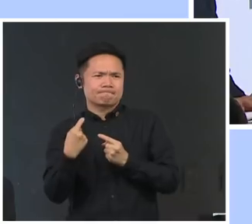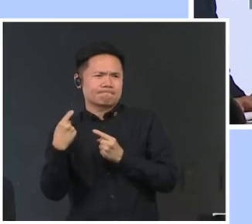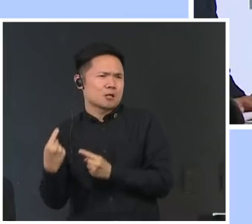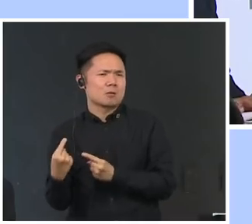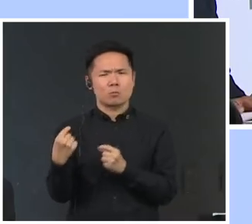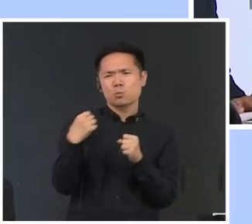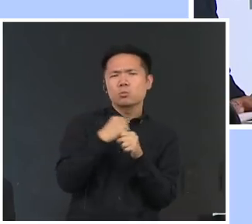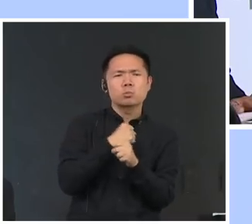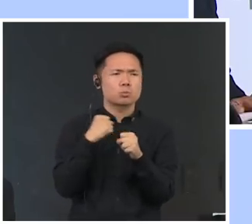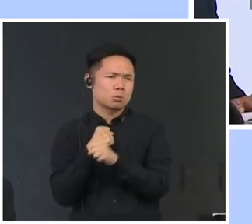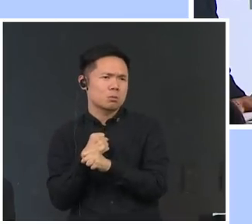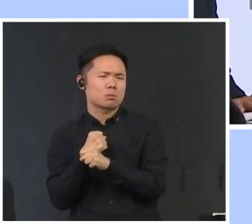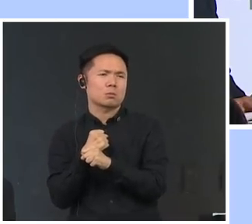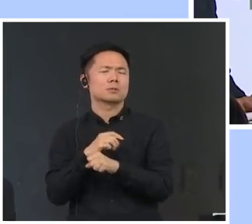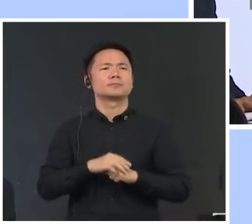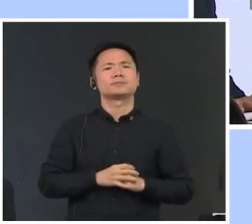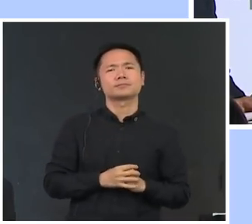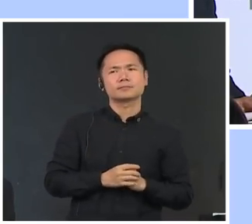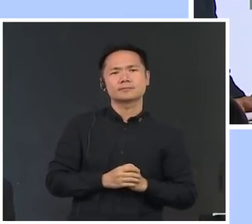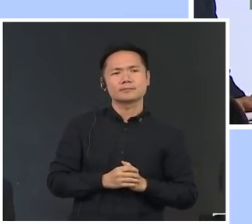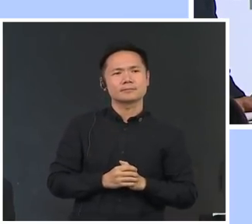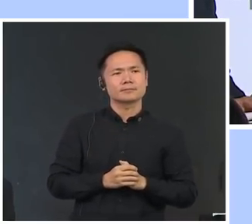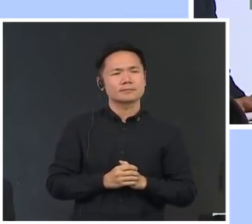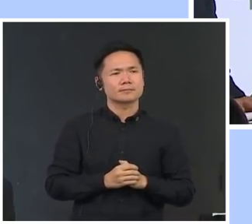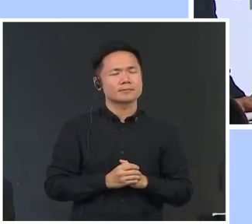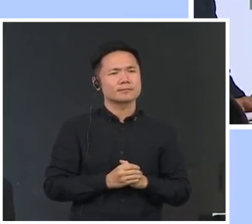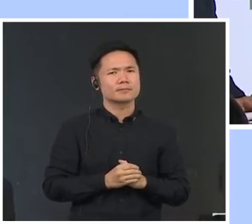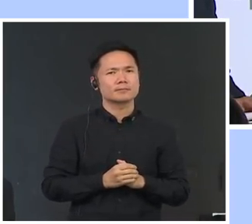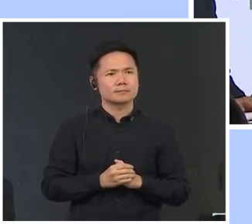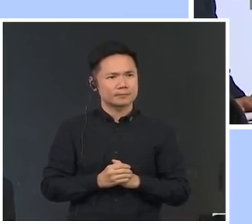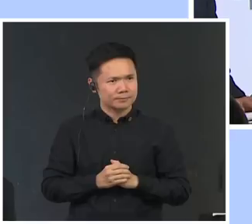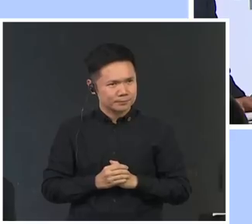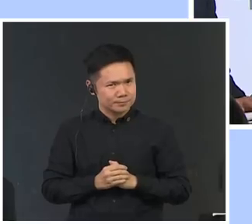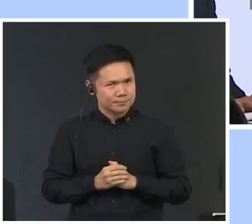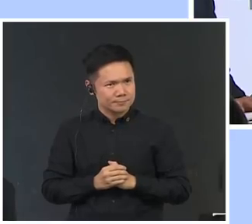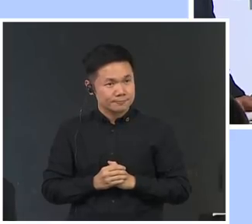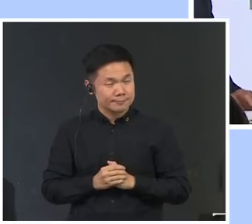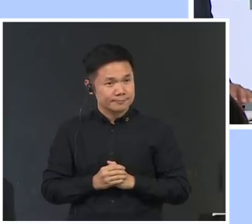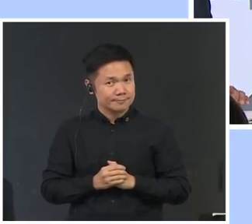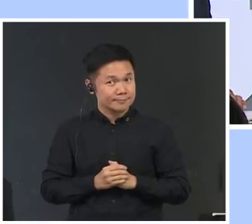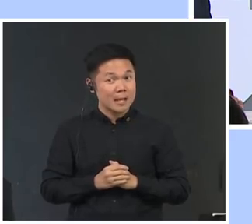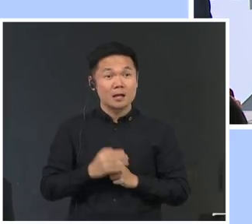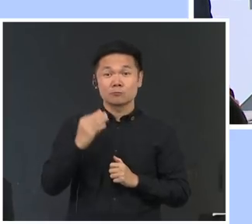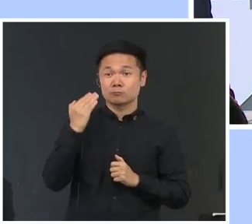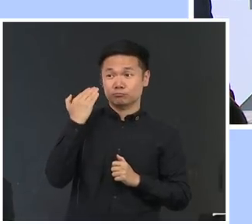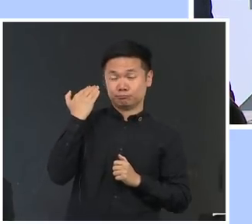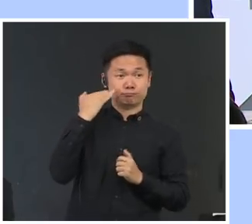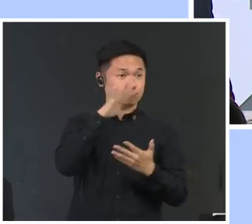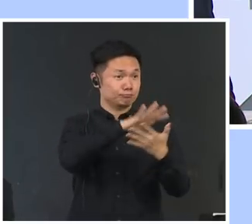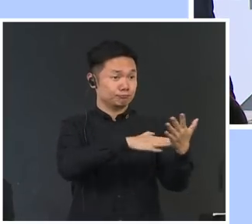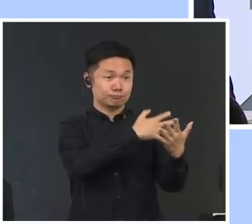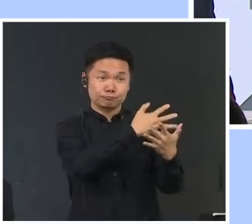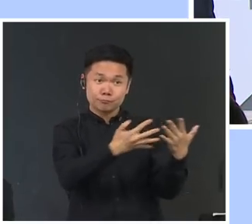after the war. There was a strong discrimination against the Deaf in society, there were challenges and many people